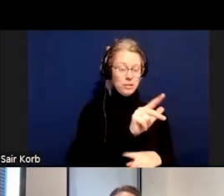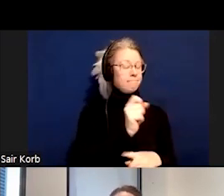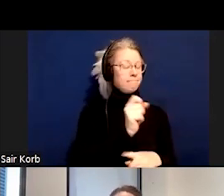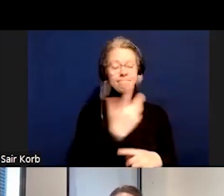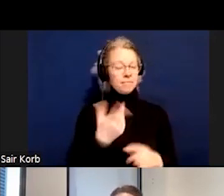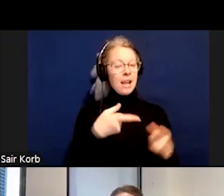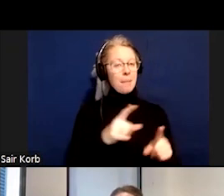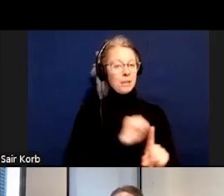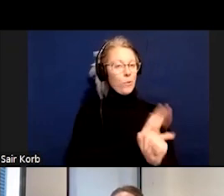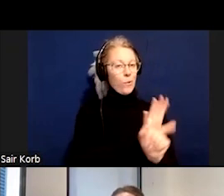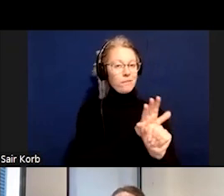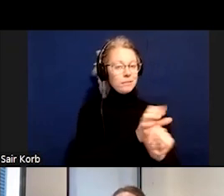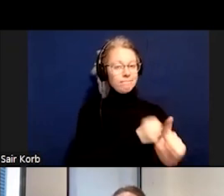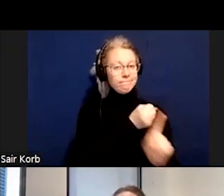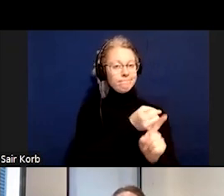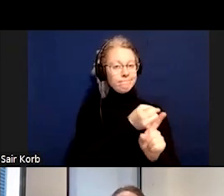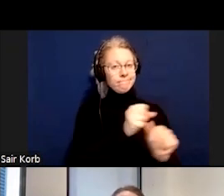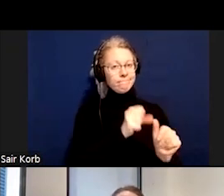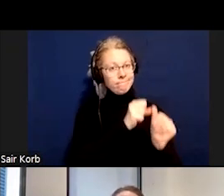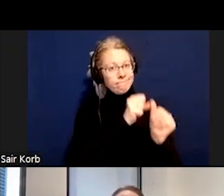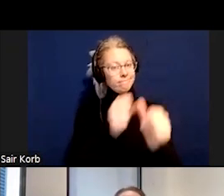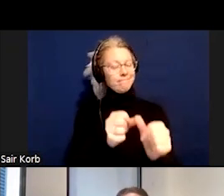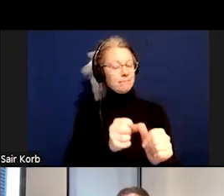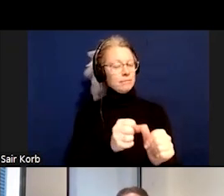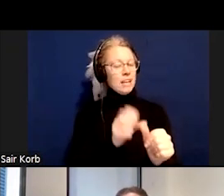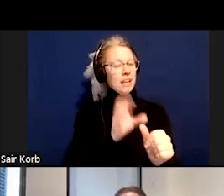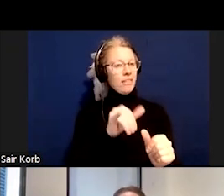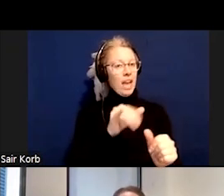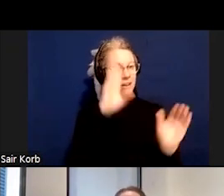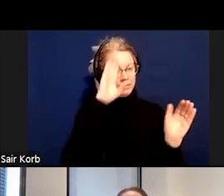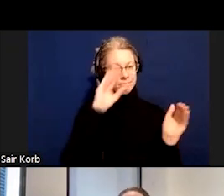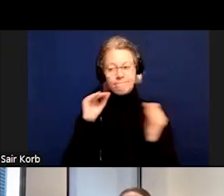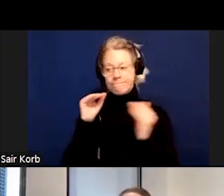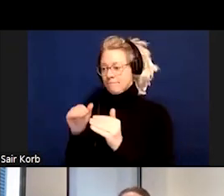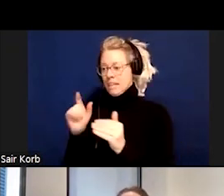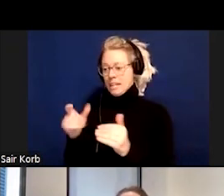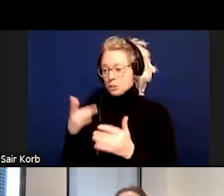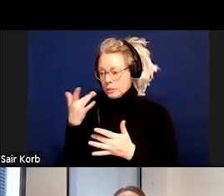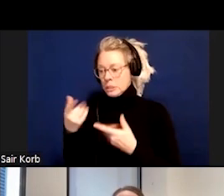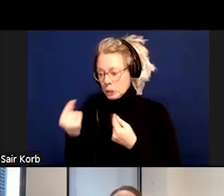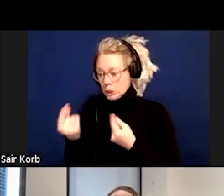continue for as long as it has, our focus for the next, sorry, for the past two years